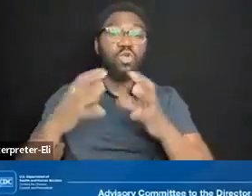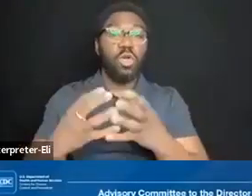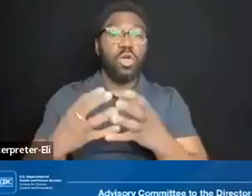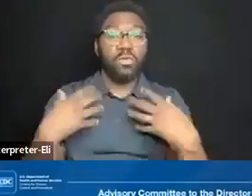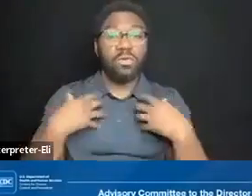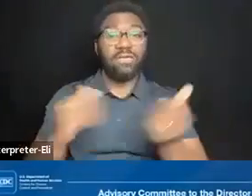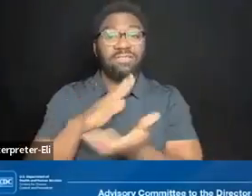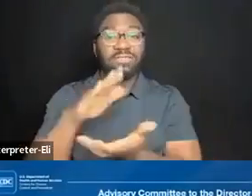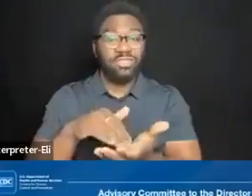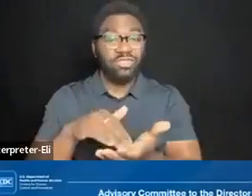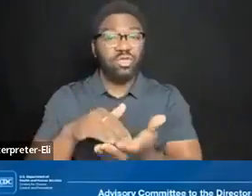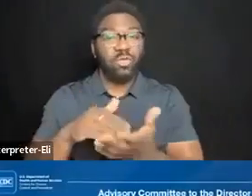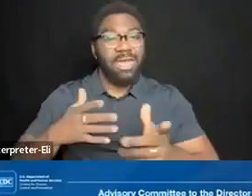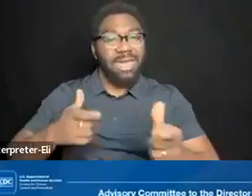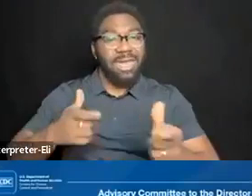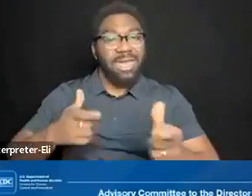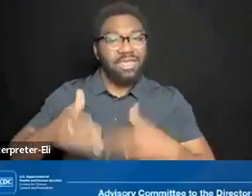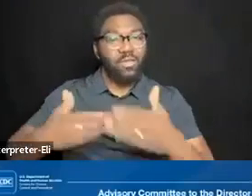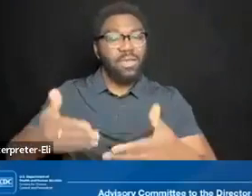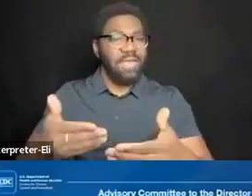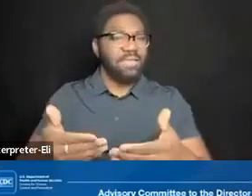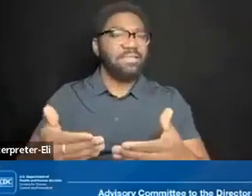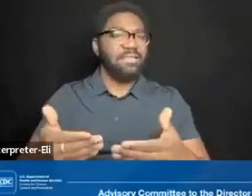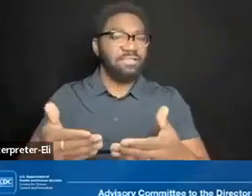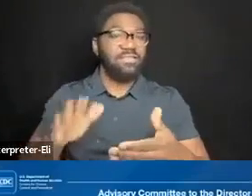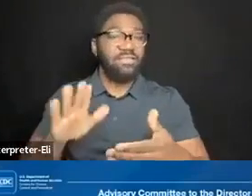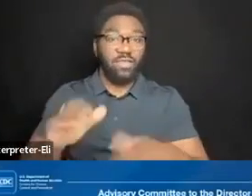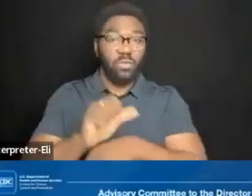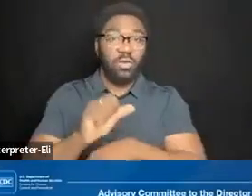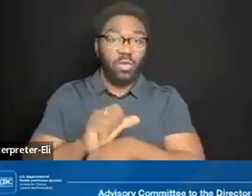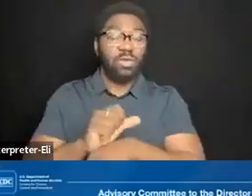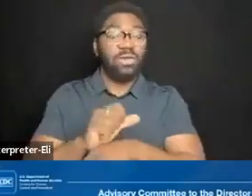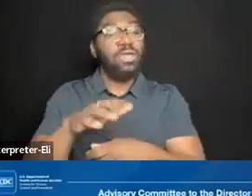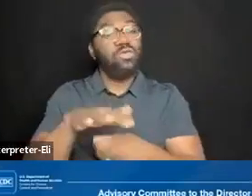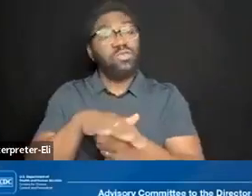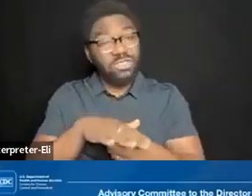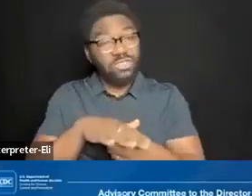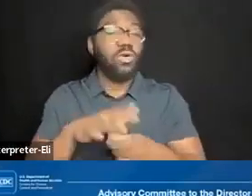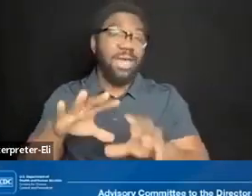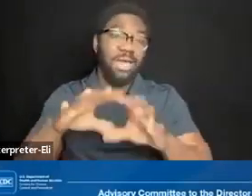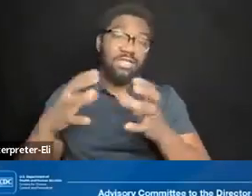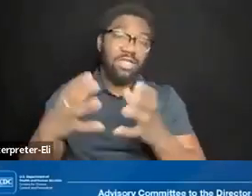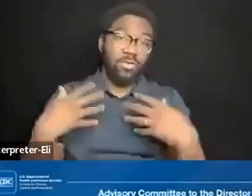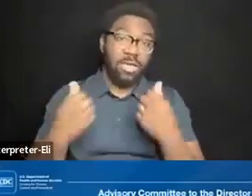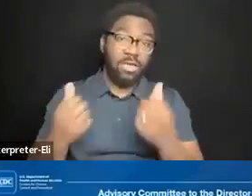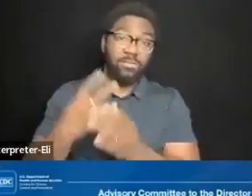of the global health coordinating unit that included our regional platforms, as well as the Center for Global Health.